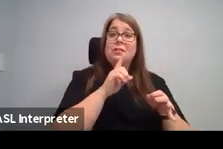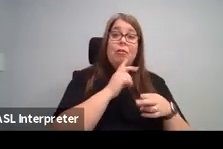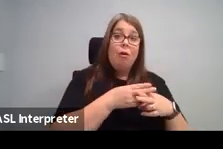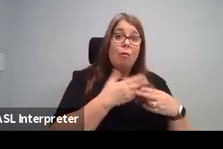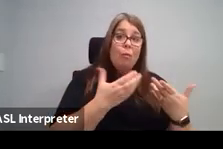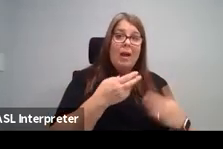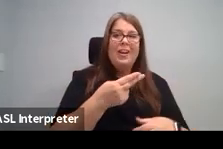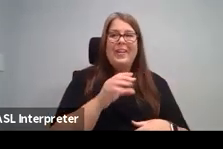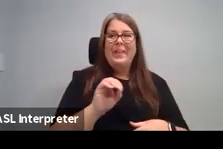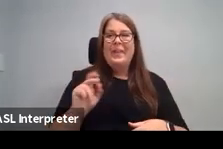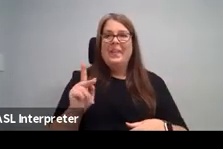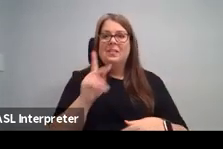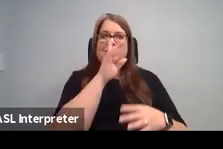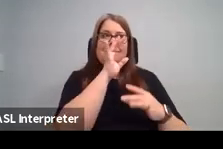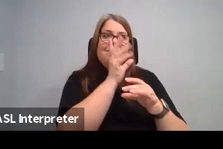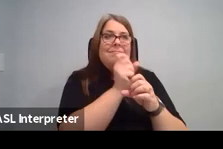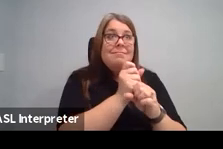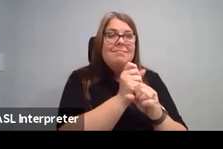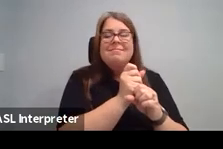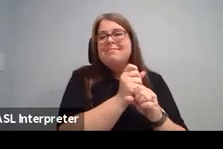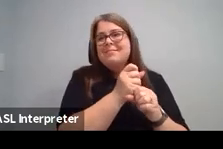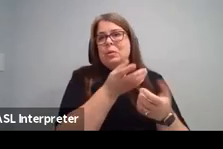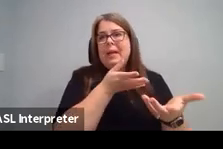Allison Frenzel : Something that engages students in the initial phases of a lesson.